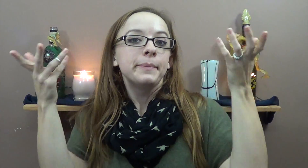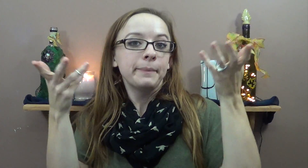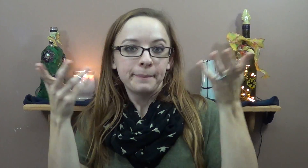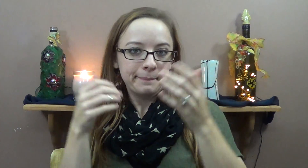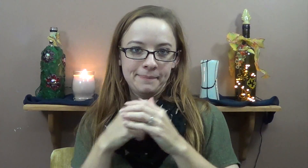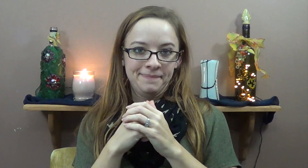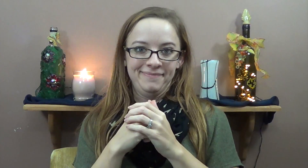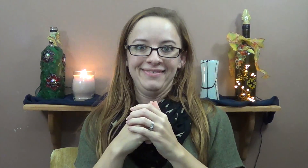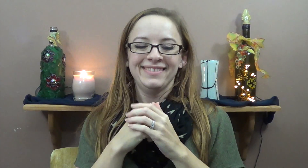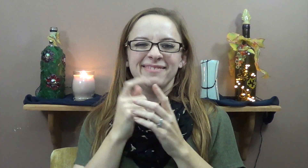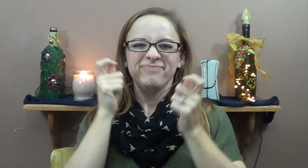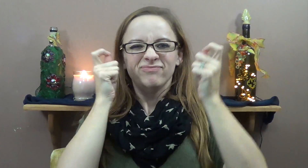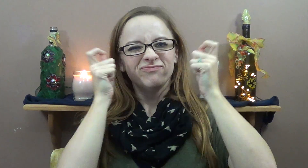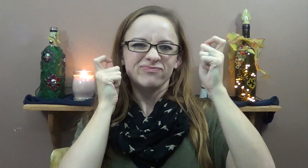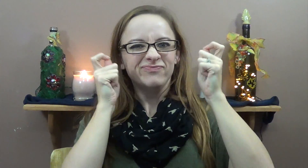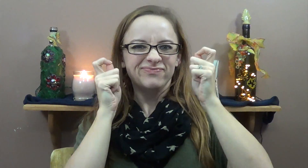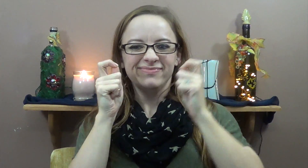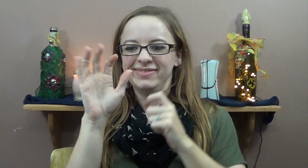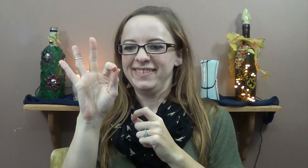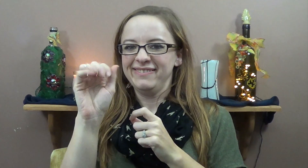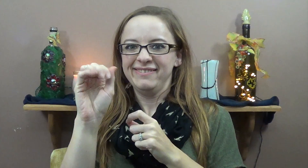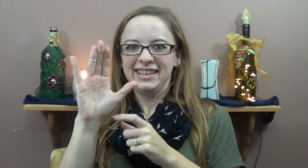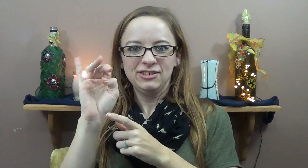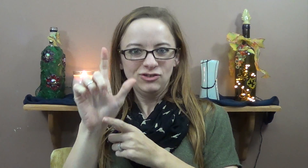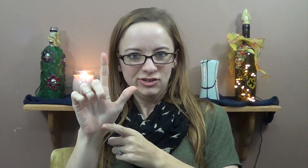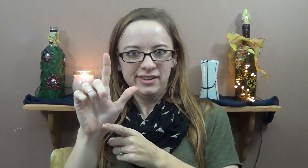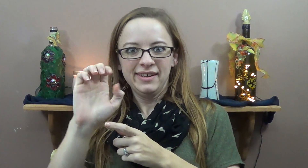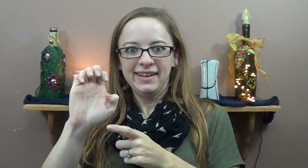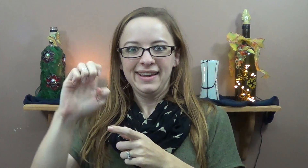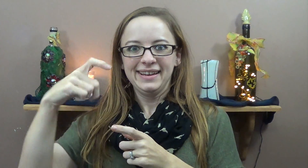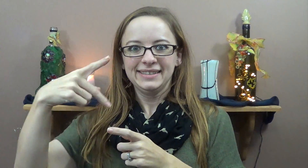So today's topic is going to be talking about